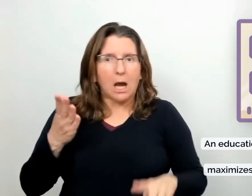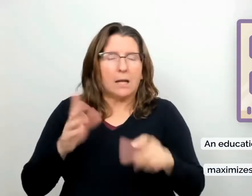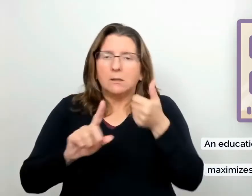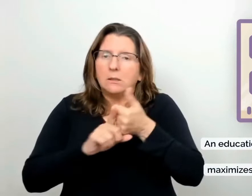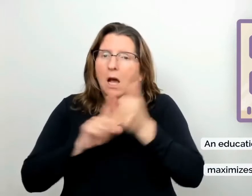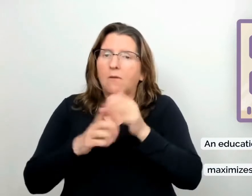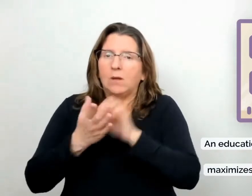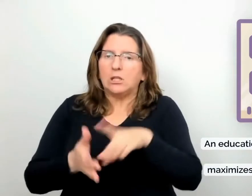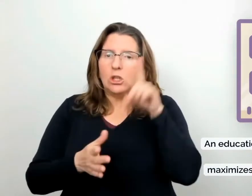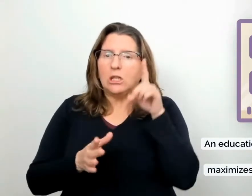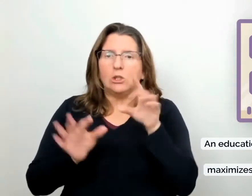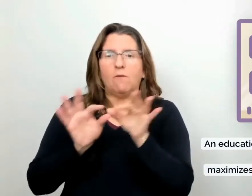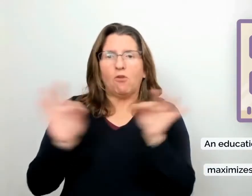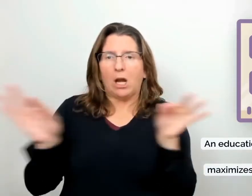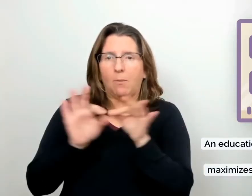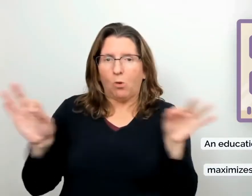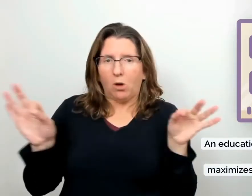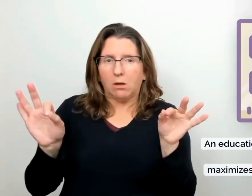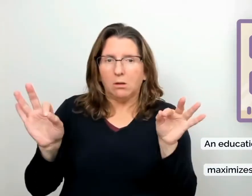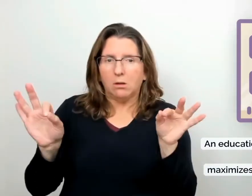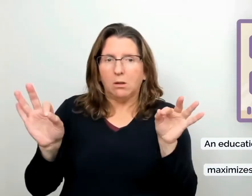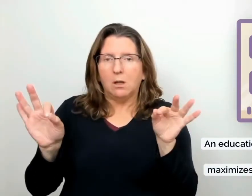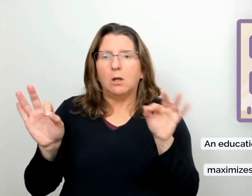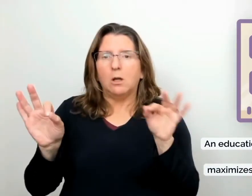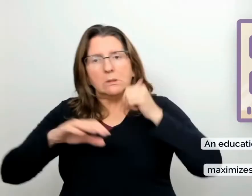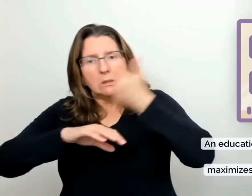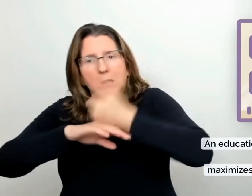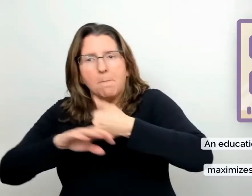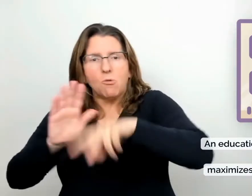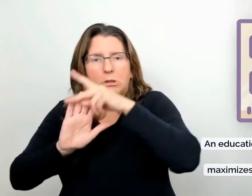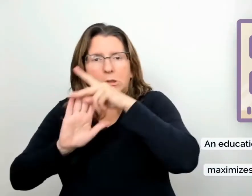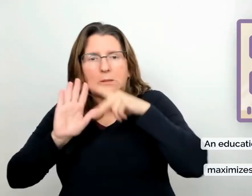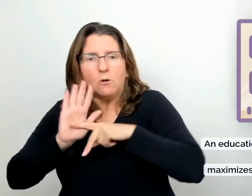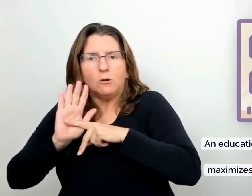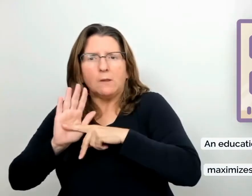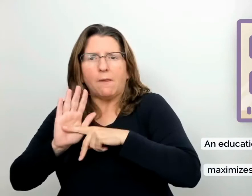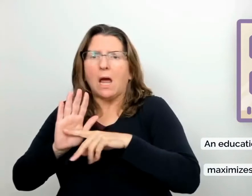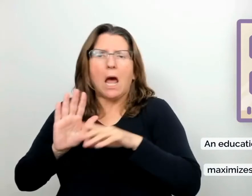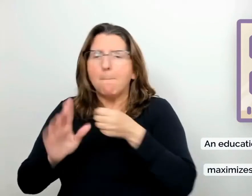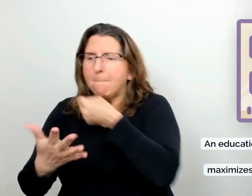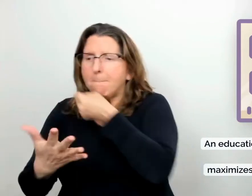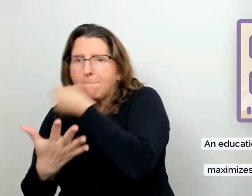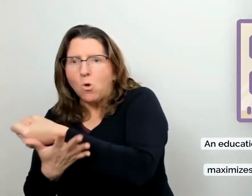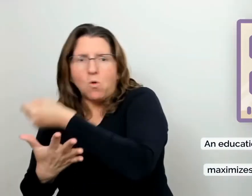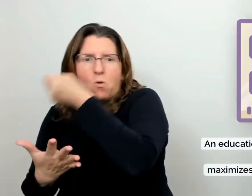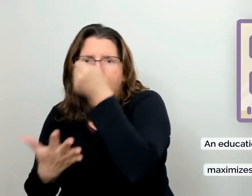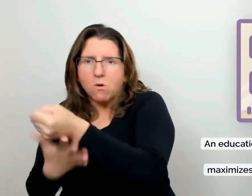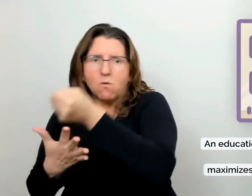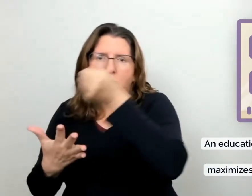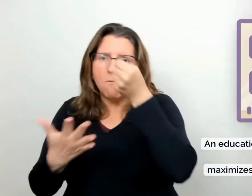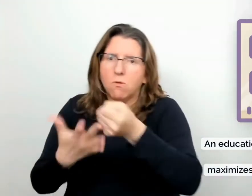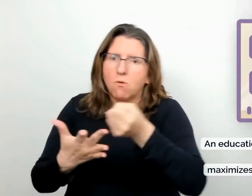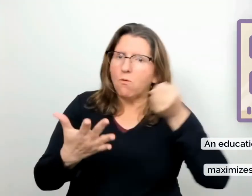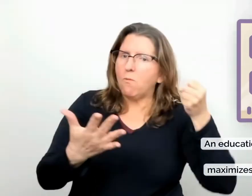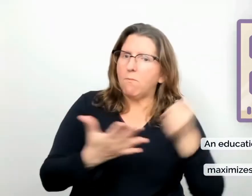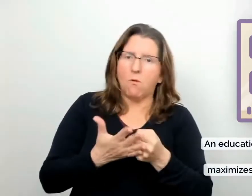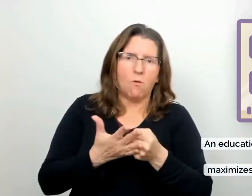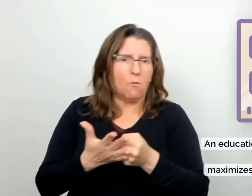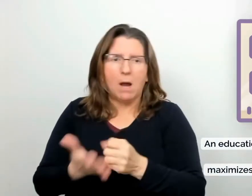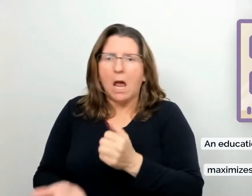UDL is an educational framework based on principles of maximizing learning opportunities for all.